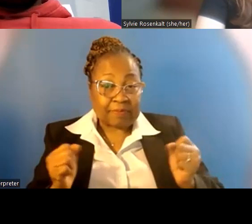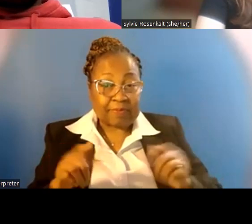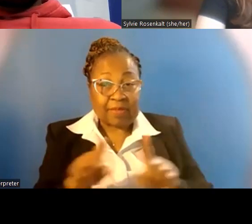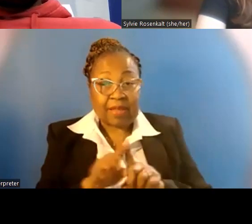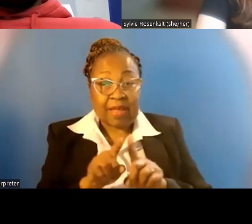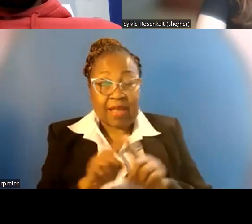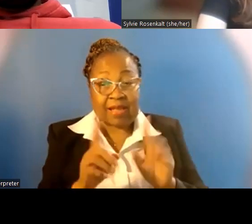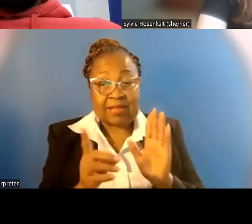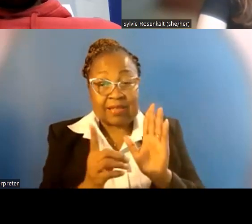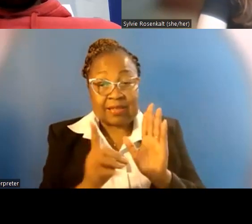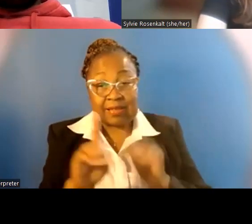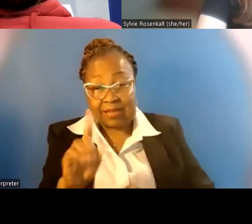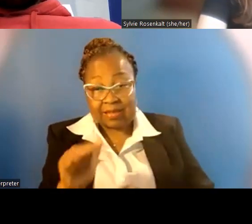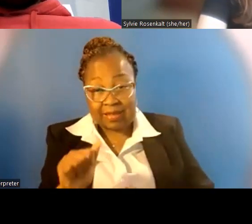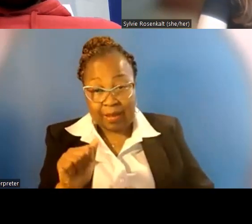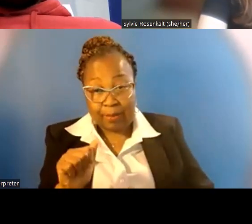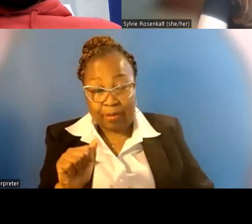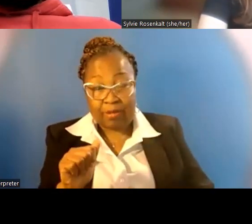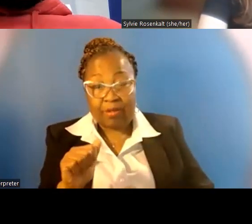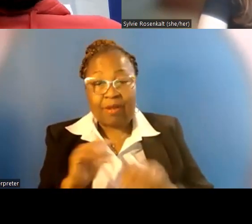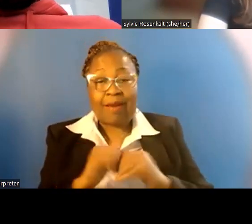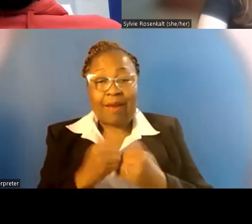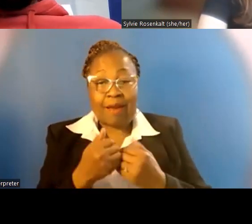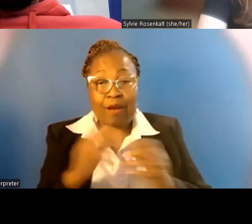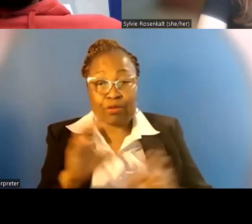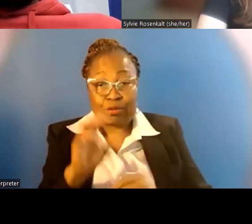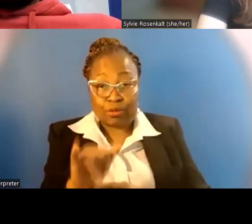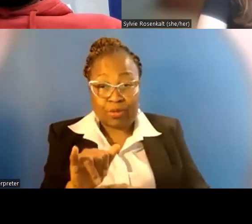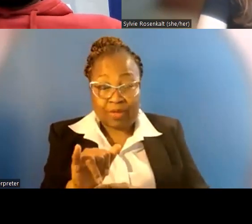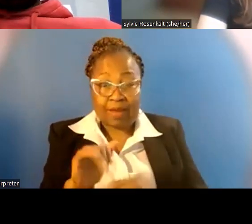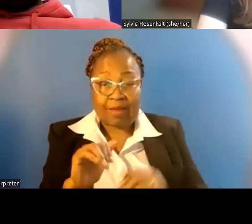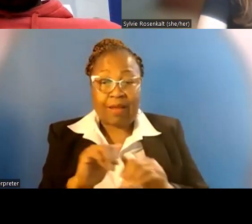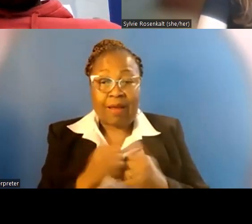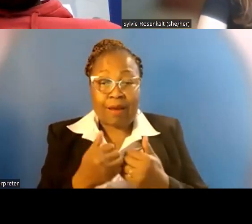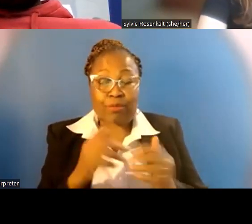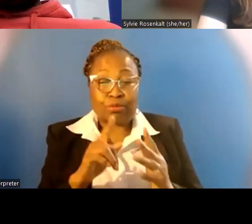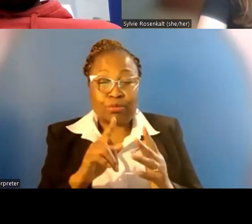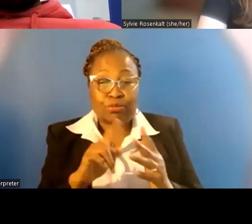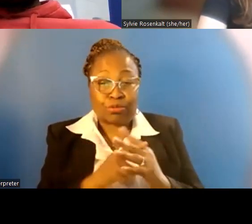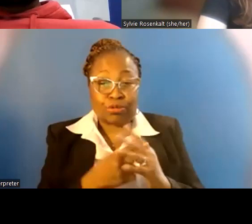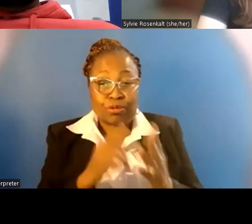and how to start those often difficult